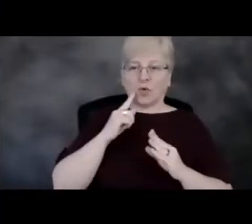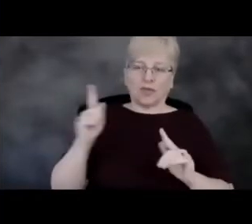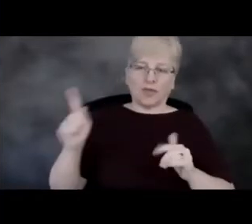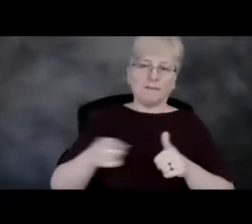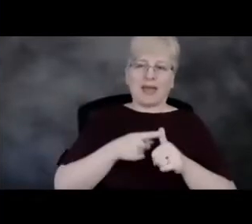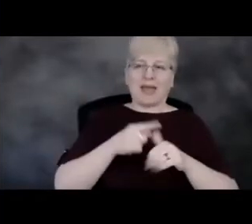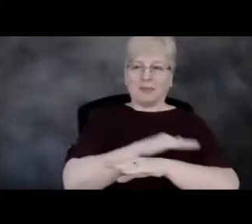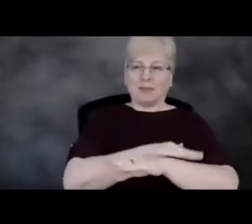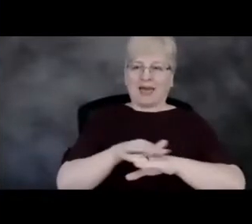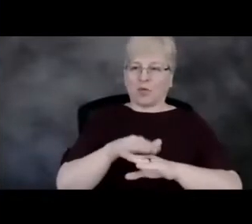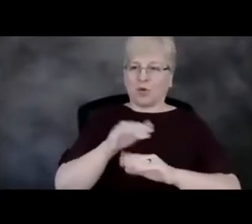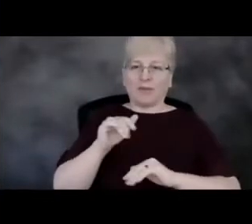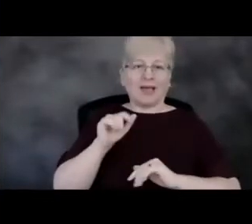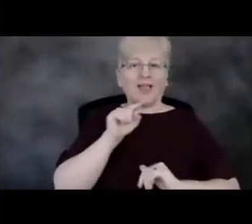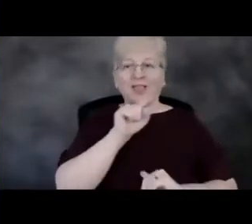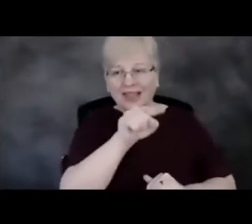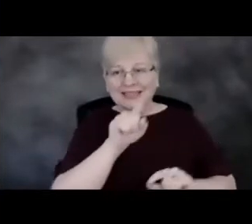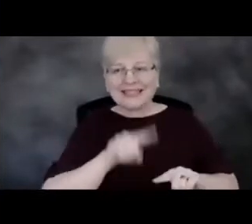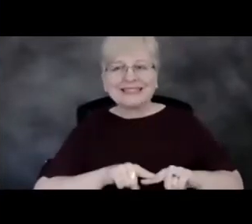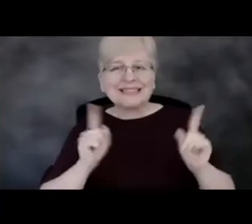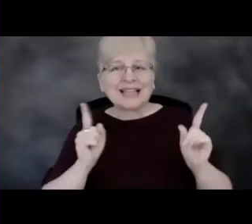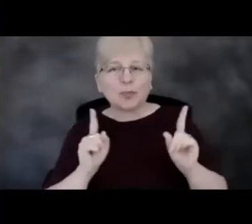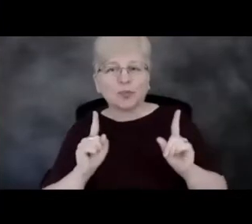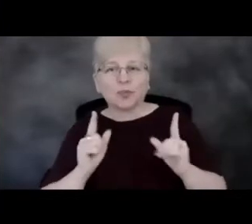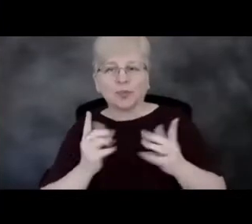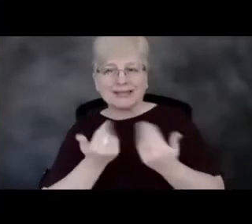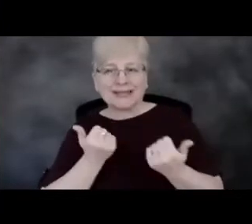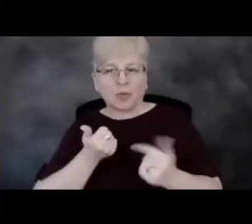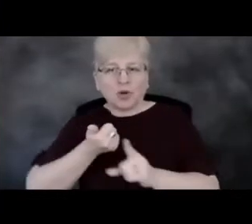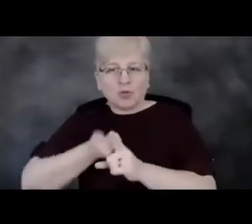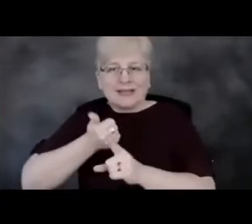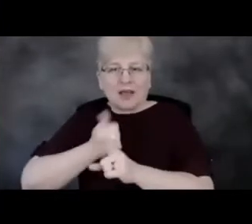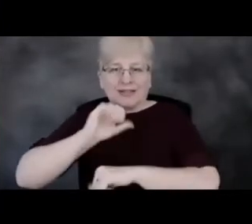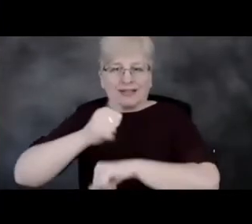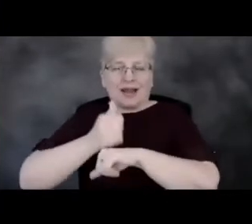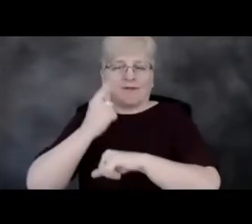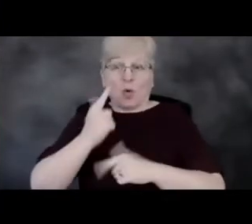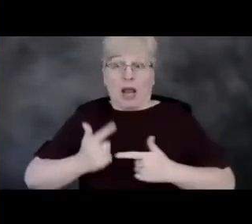These are separate ones that you set up yourself for other times.